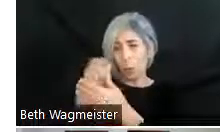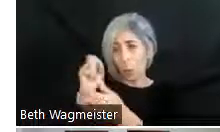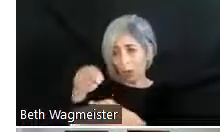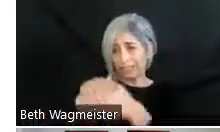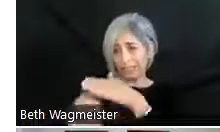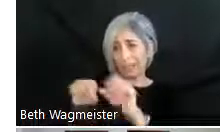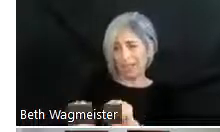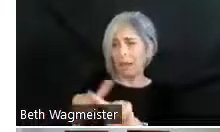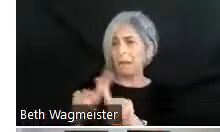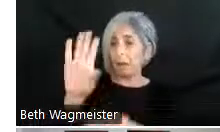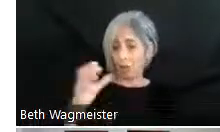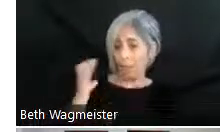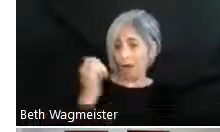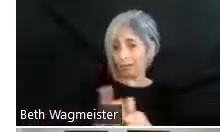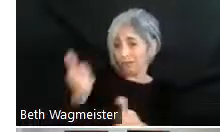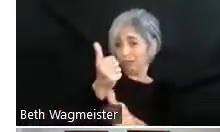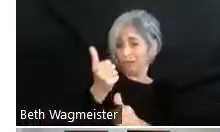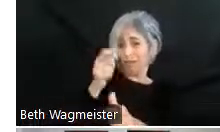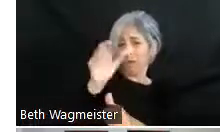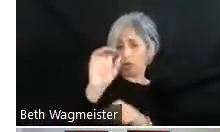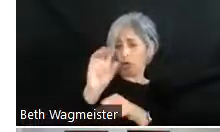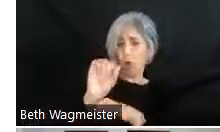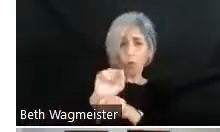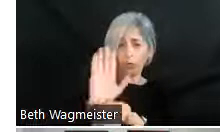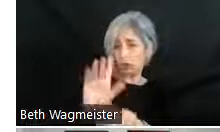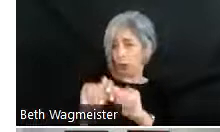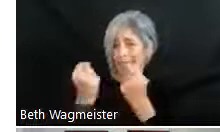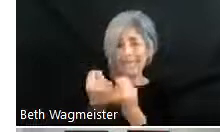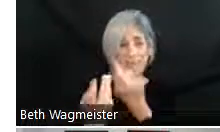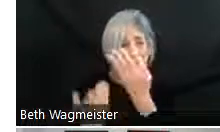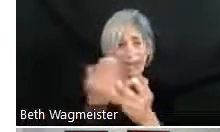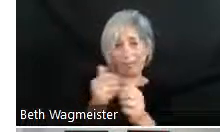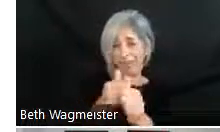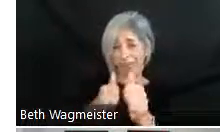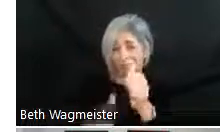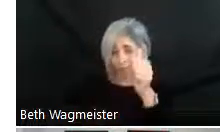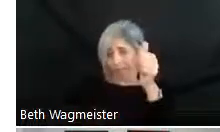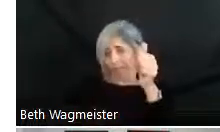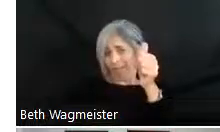But your boss, your peers, your team may be much further left. They may be in this pity